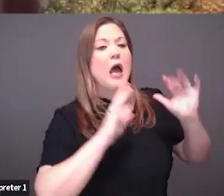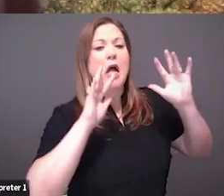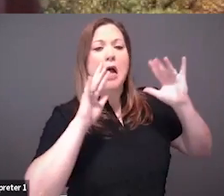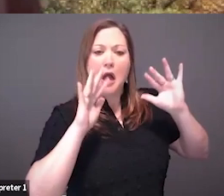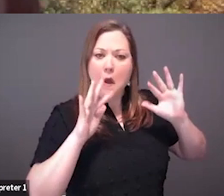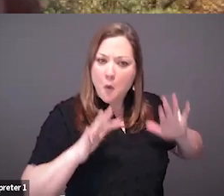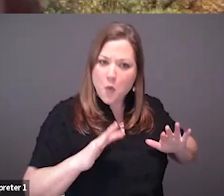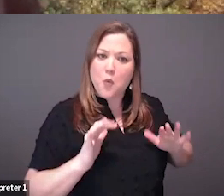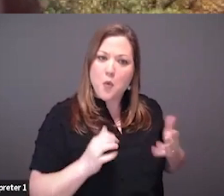It's a work in progress.